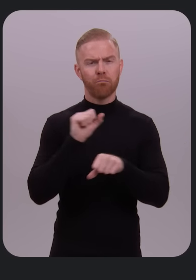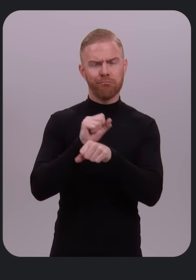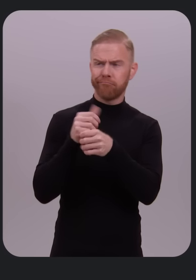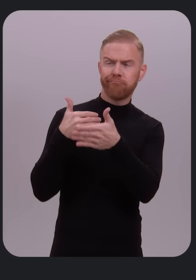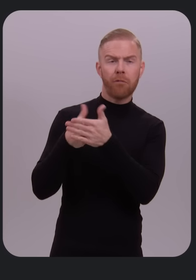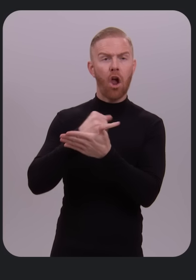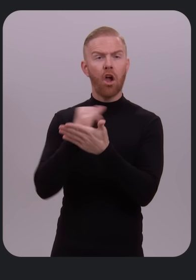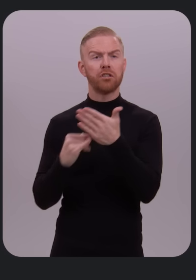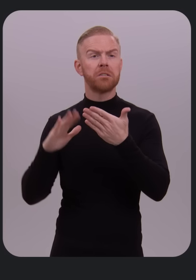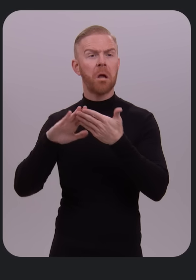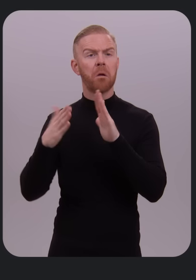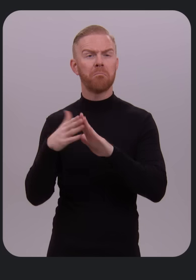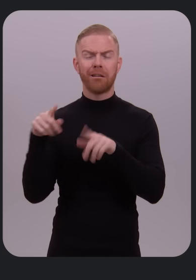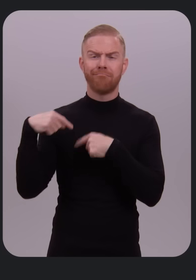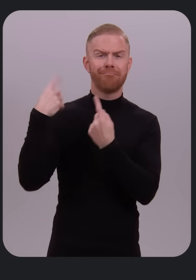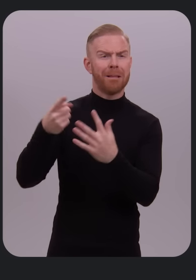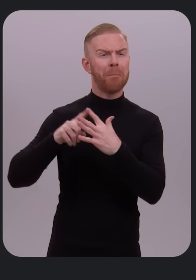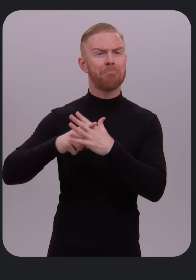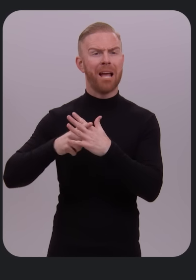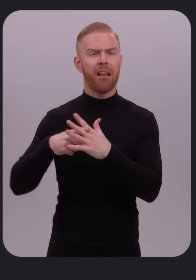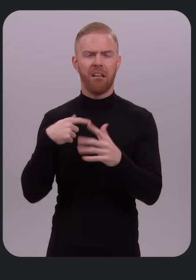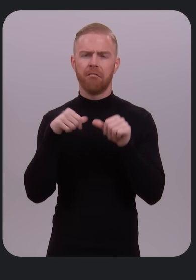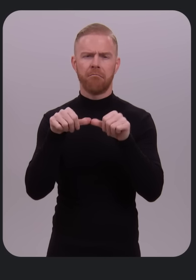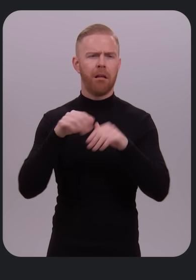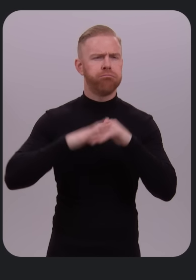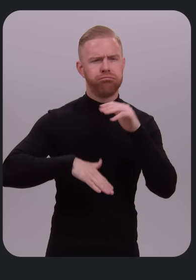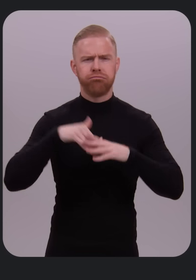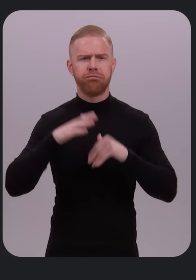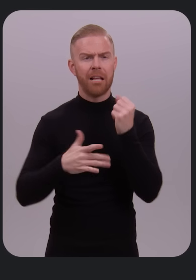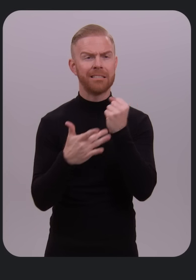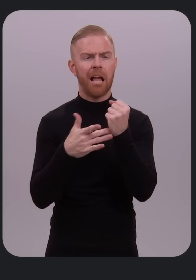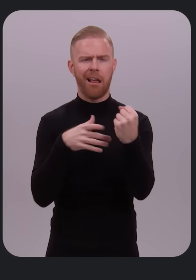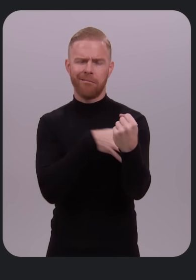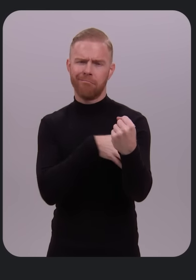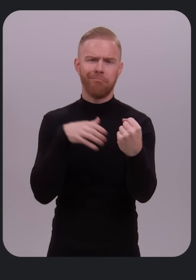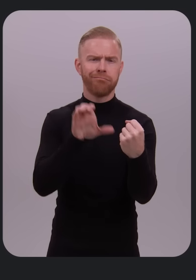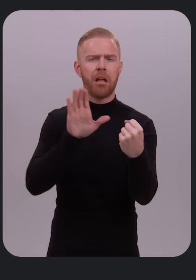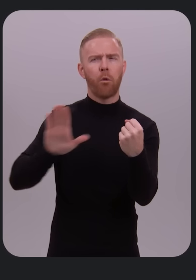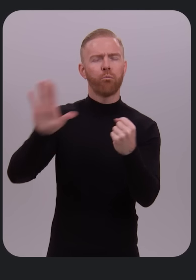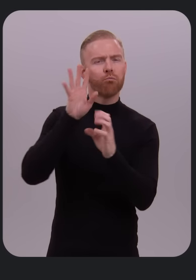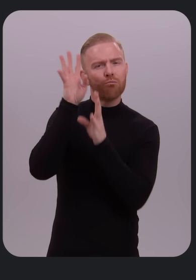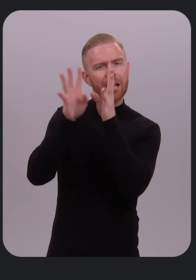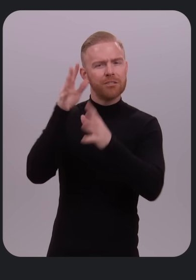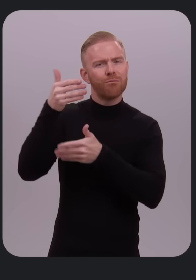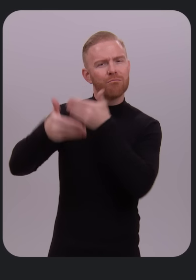since the very beginning, we continue to build technology that empowers their creative process.